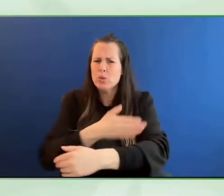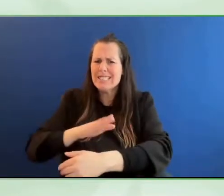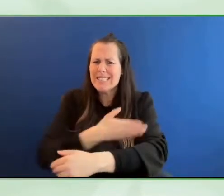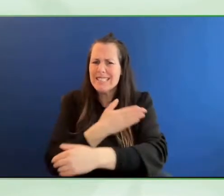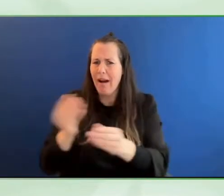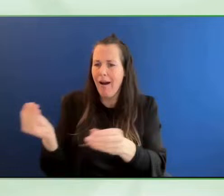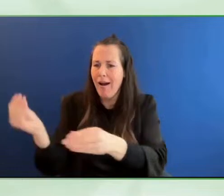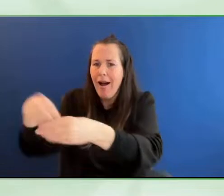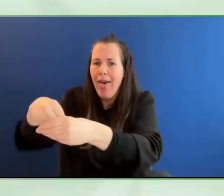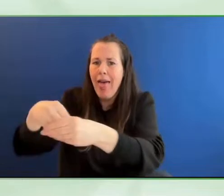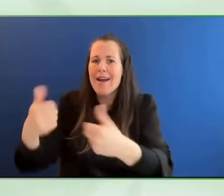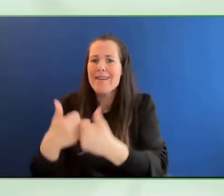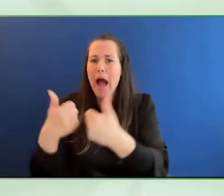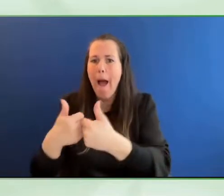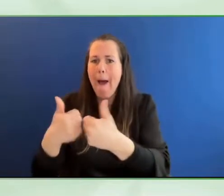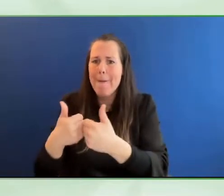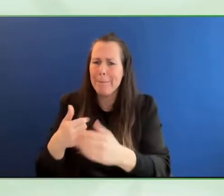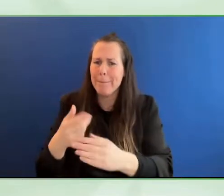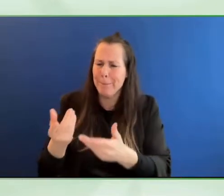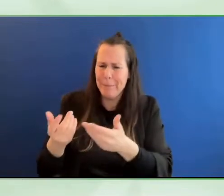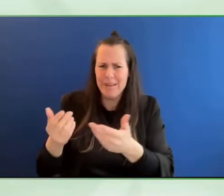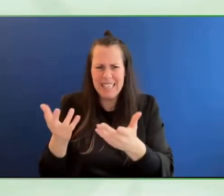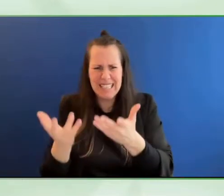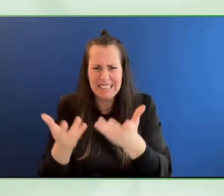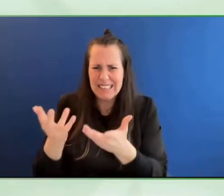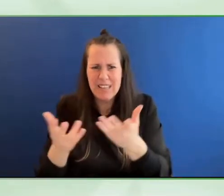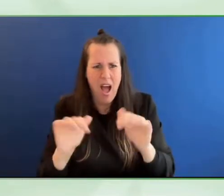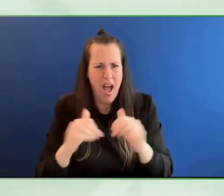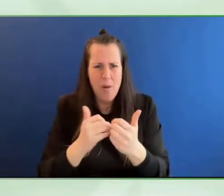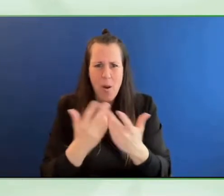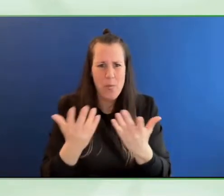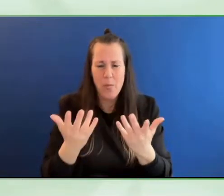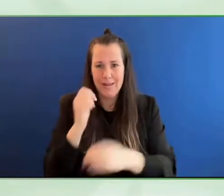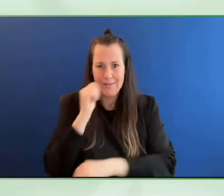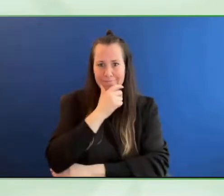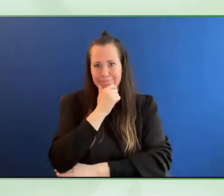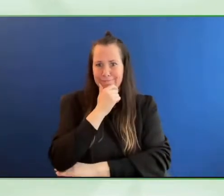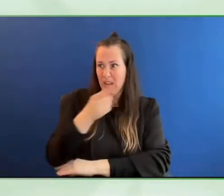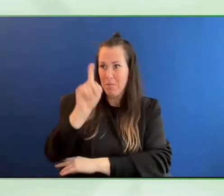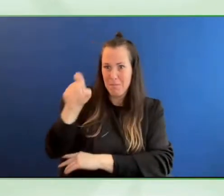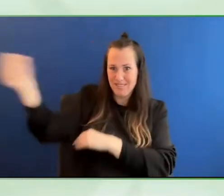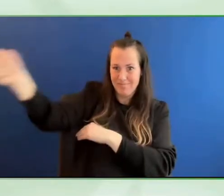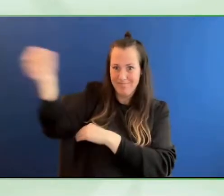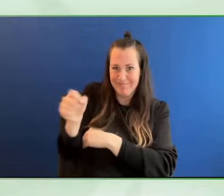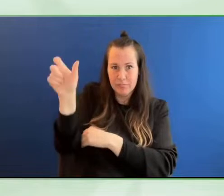When you do it well the AI becomes a part of the toolkit that someone has, it doesn't